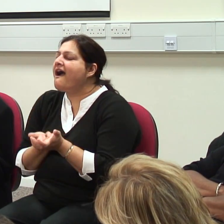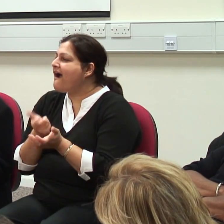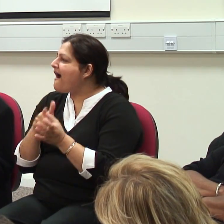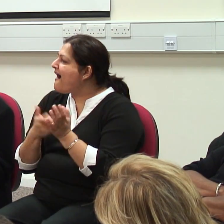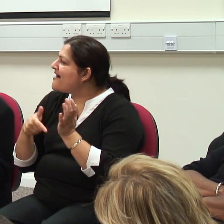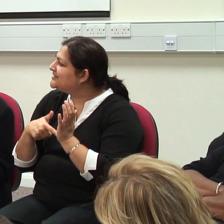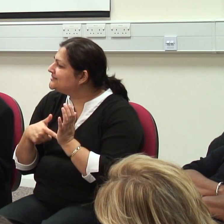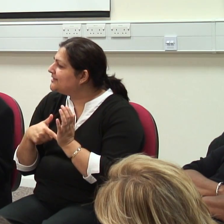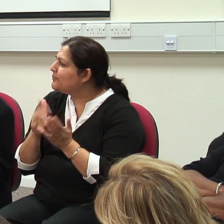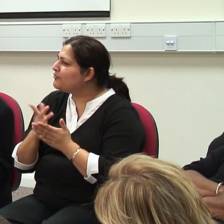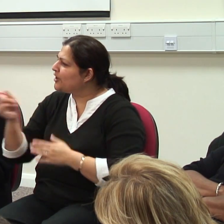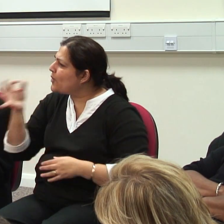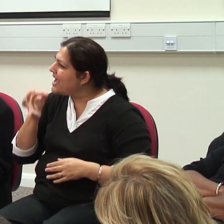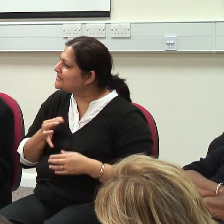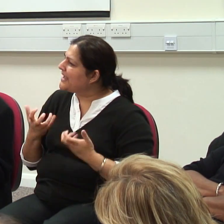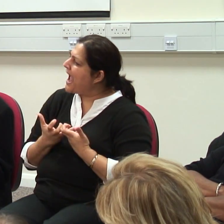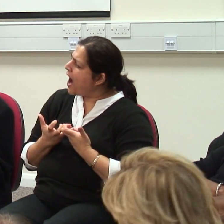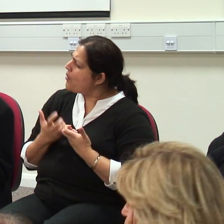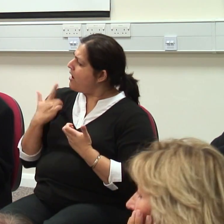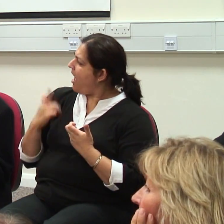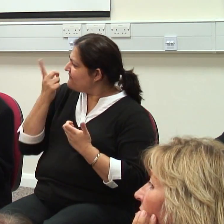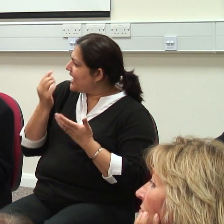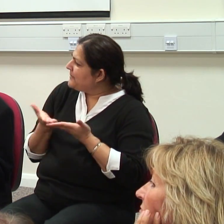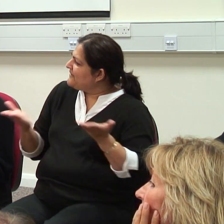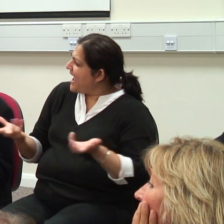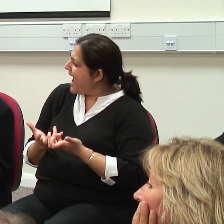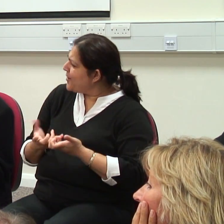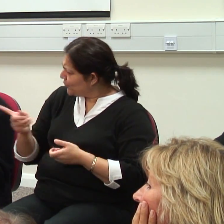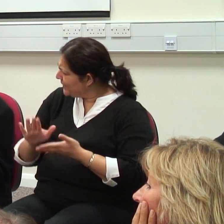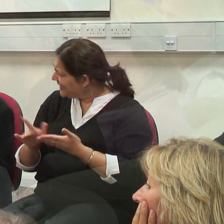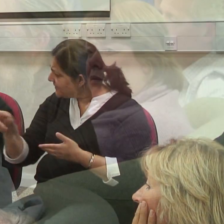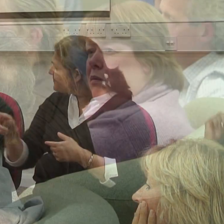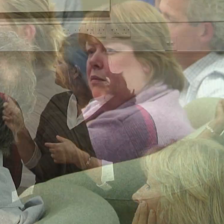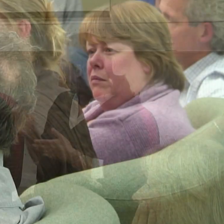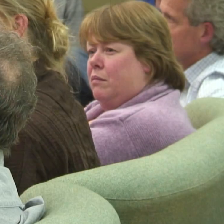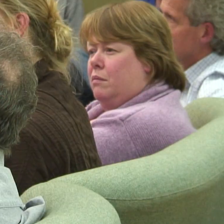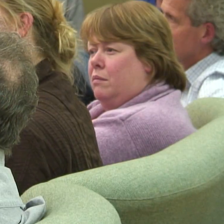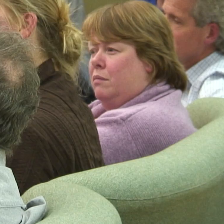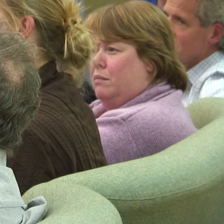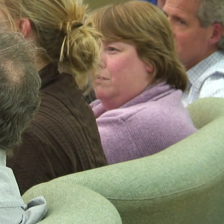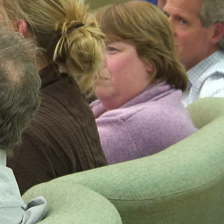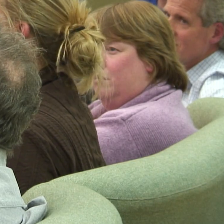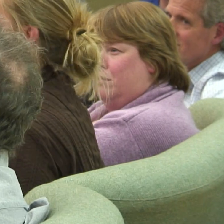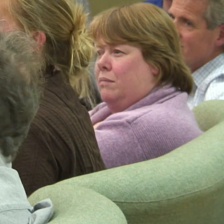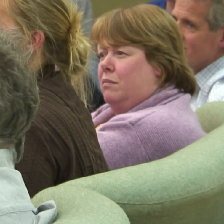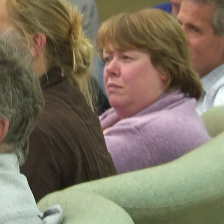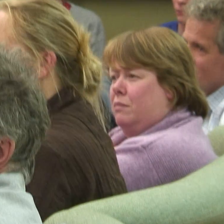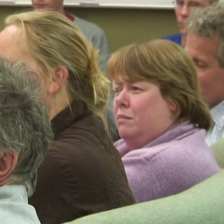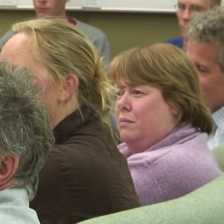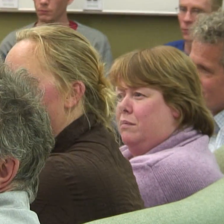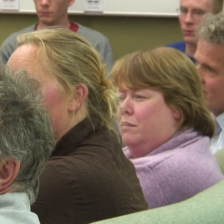I'm just saying that there may be a part for paternalism to play. I'm not necessarily in